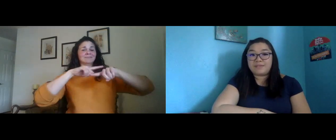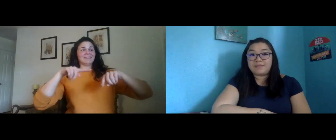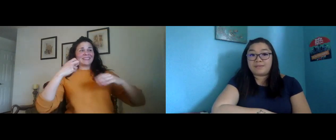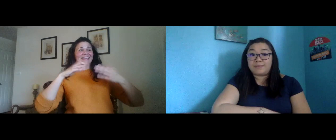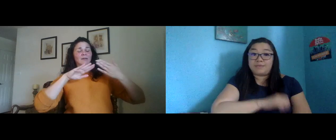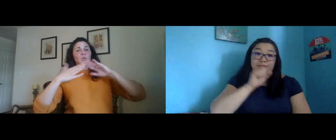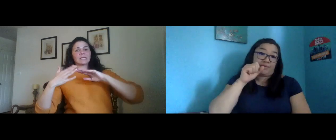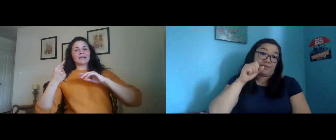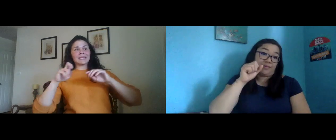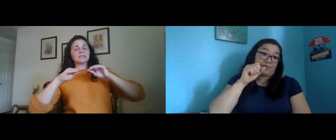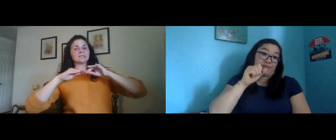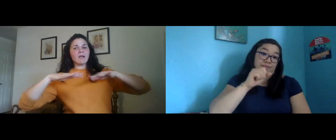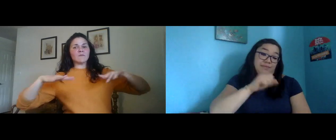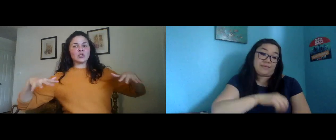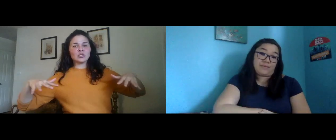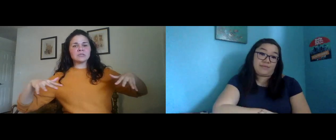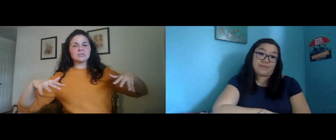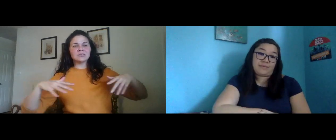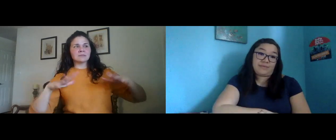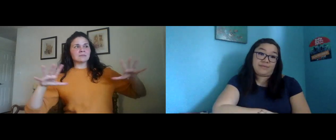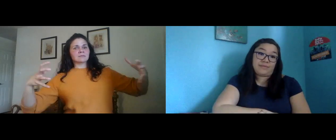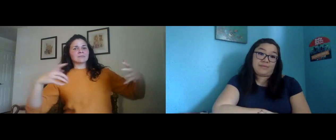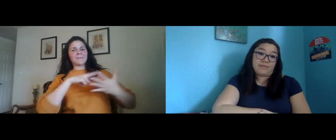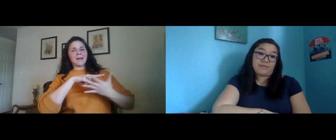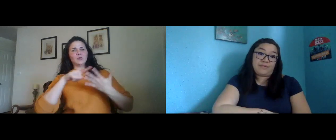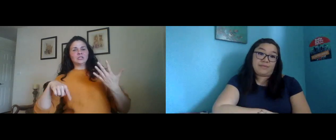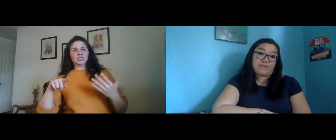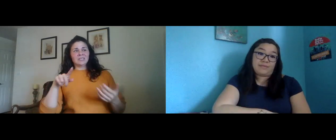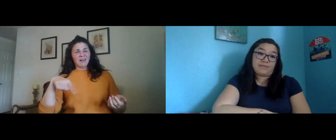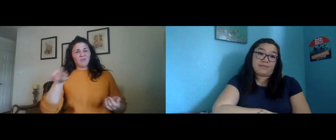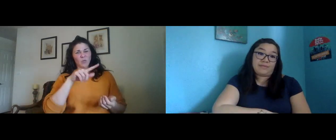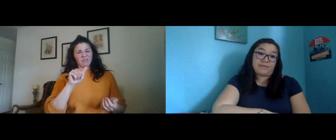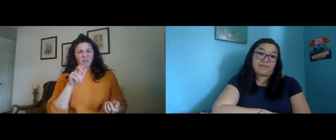They NEED to come from us, the community, the diversity of our voices and the representations